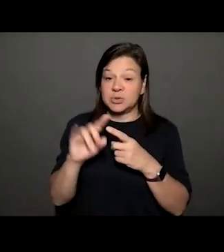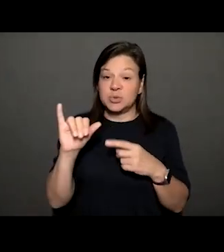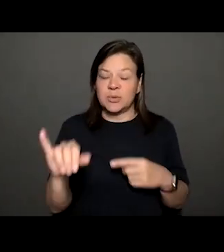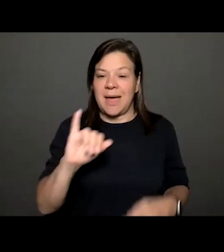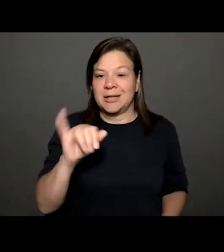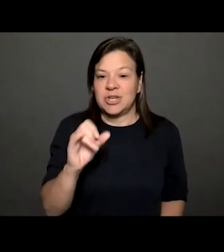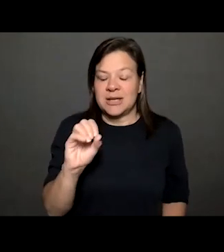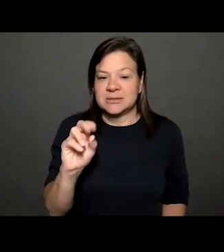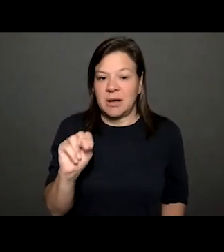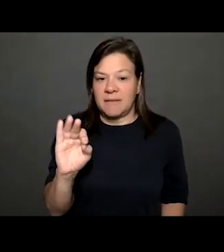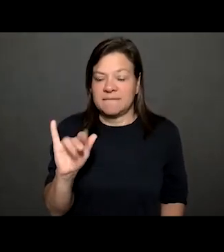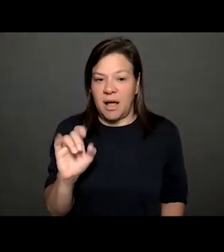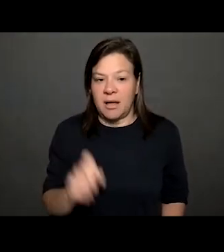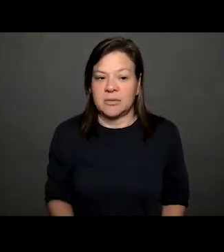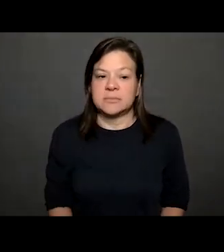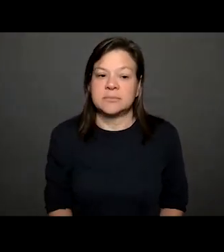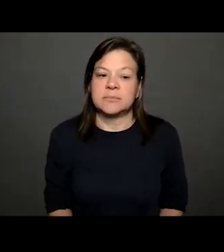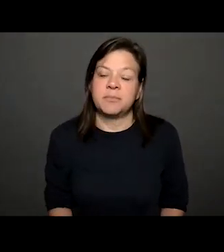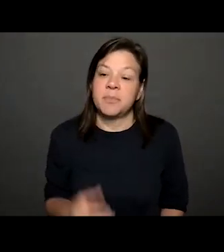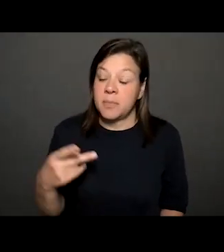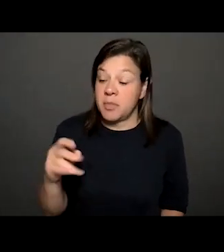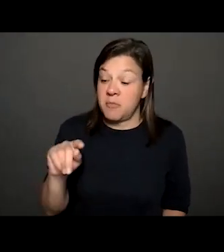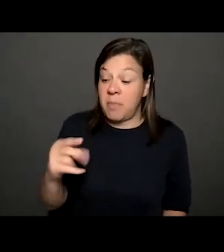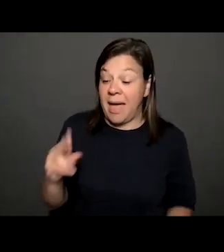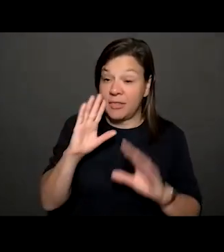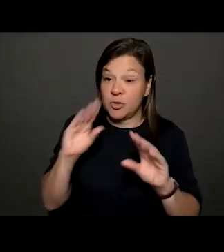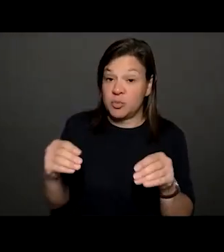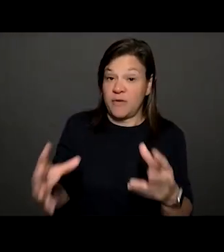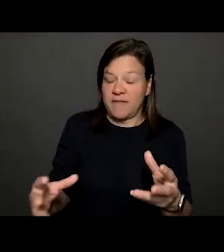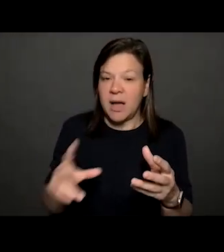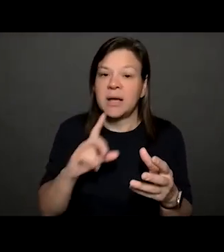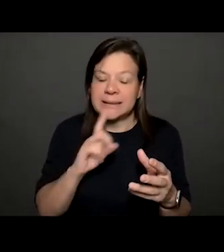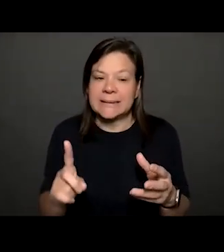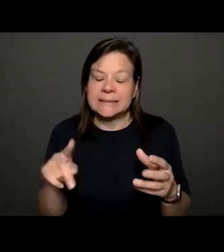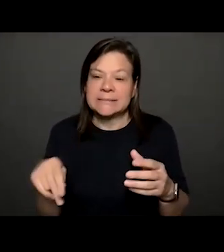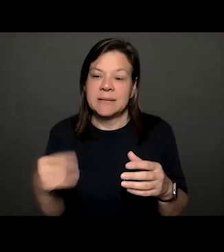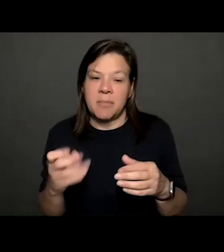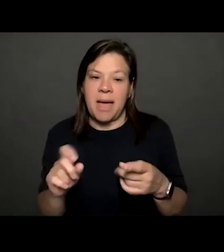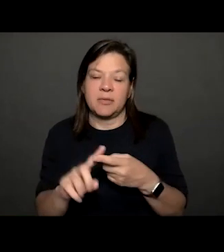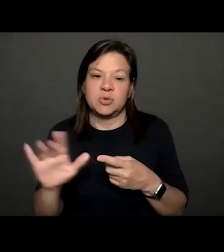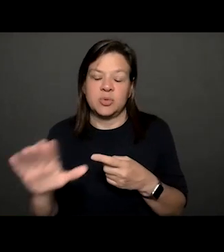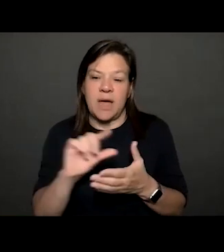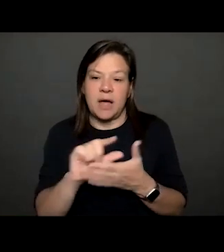THE PATH YOU ARE PROVIDING IS LITERALLY THE PATH TO THAT GRAPHQL FILE.